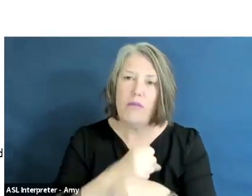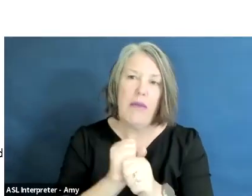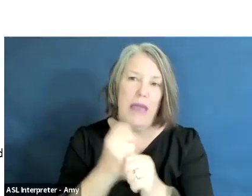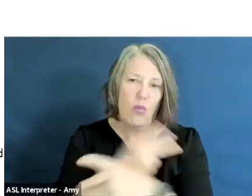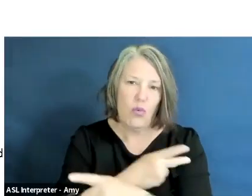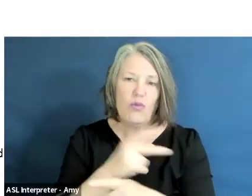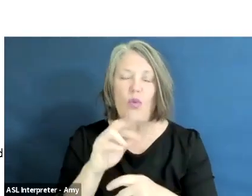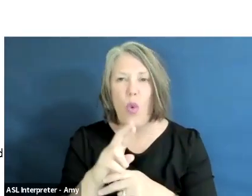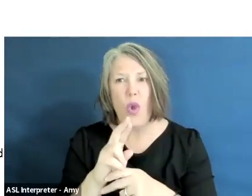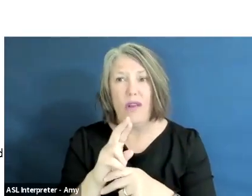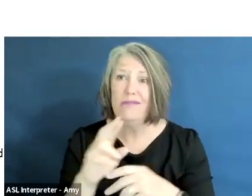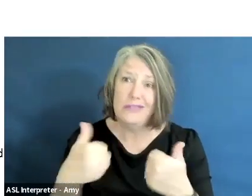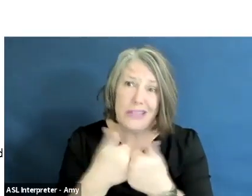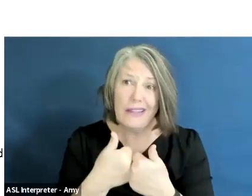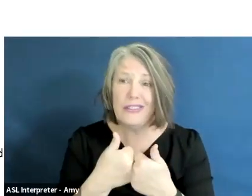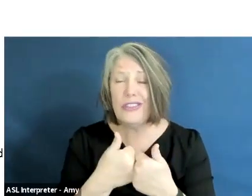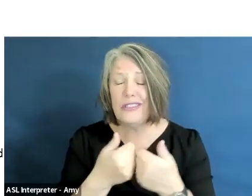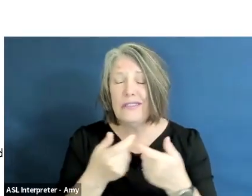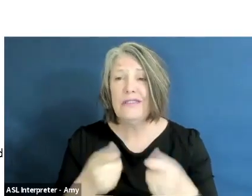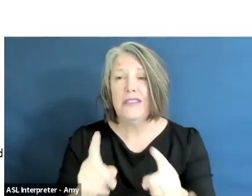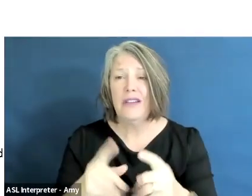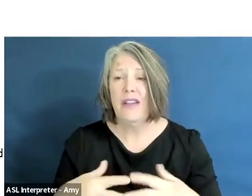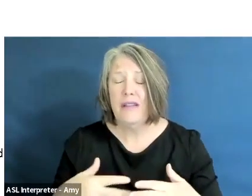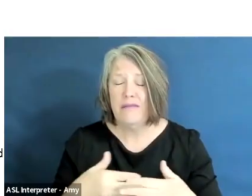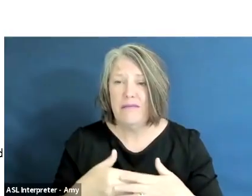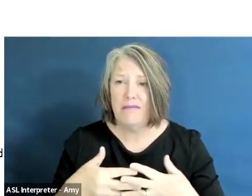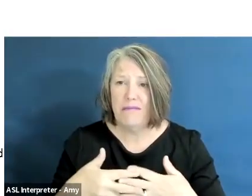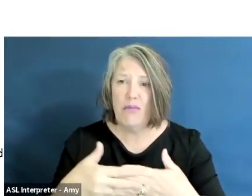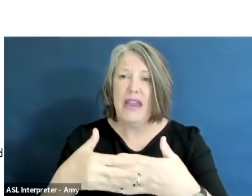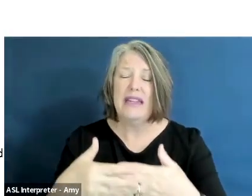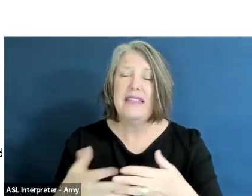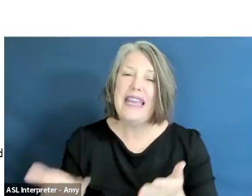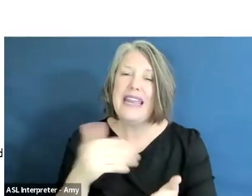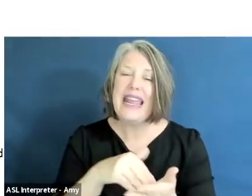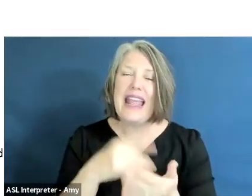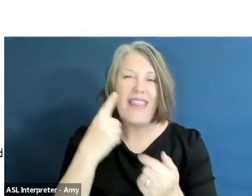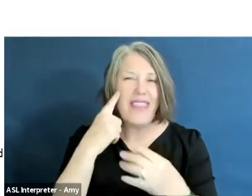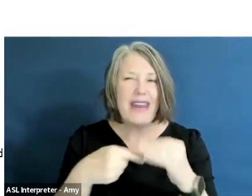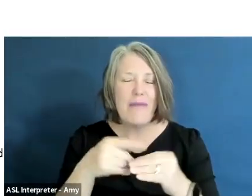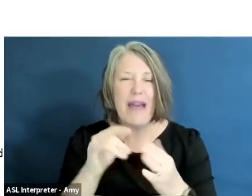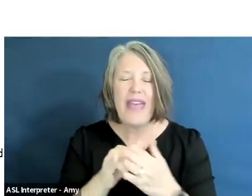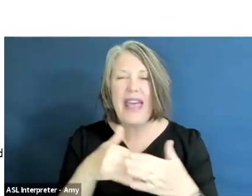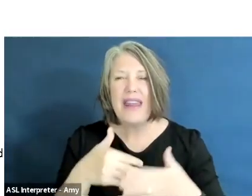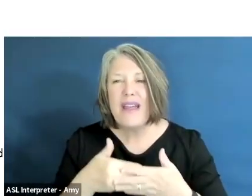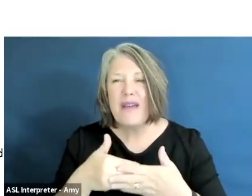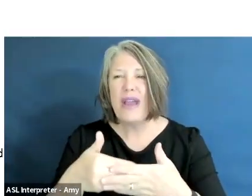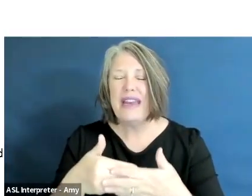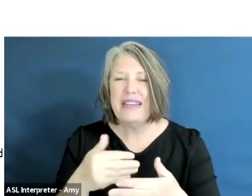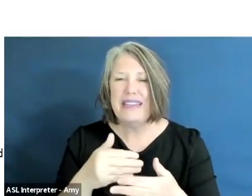challenging in pregnancy and thinking about that. Once again, pregnancy is an area where people often will gain weight